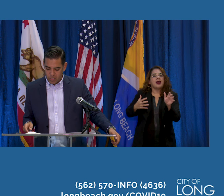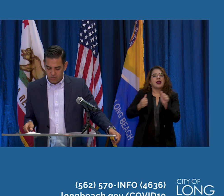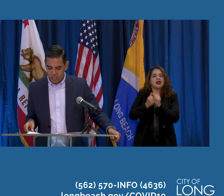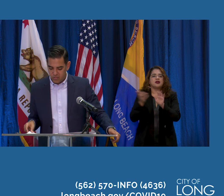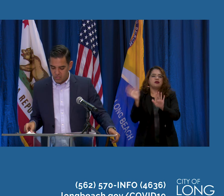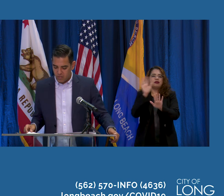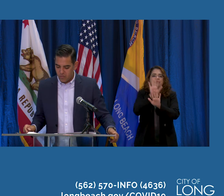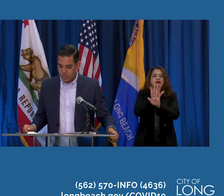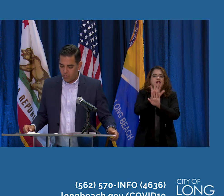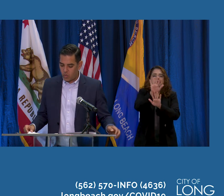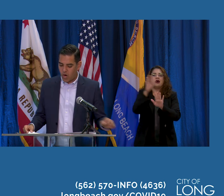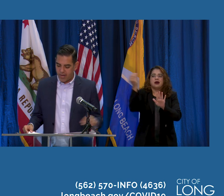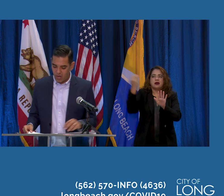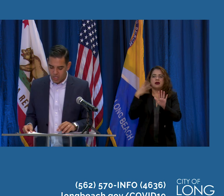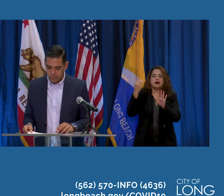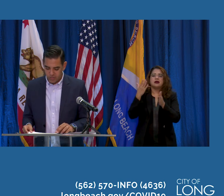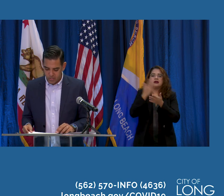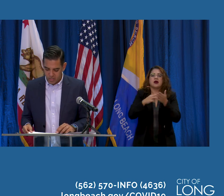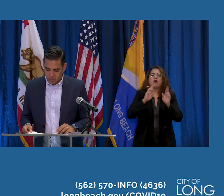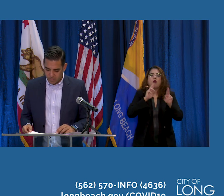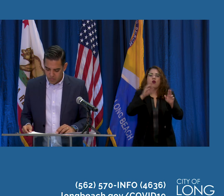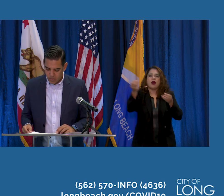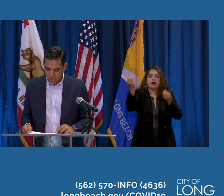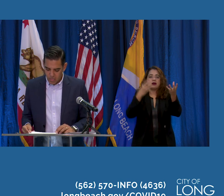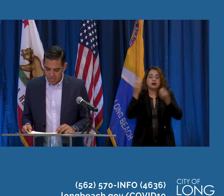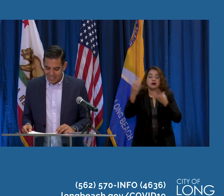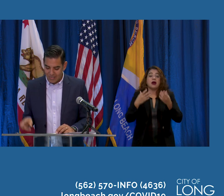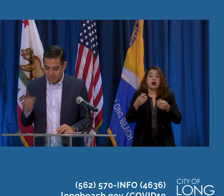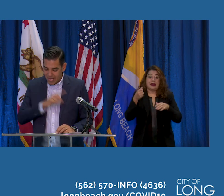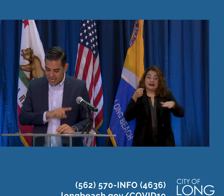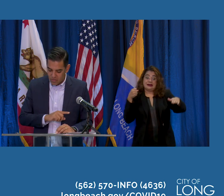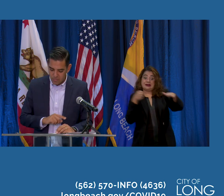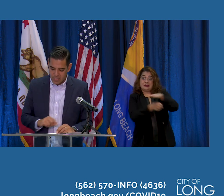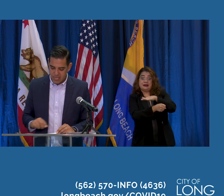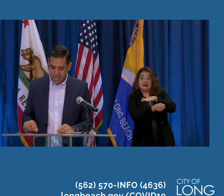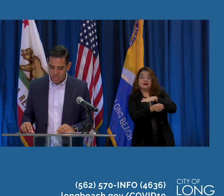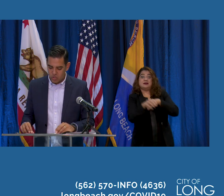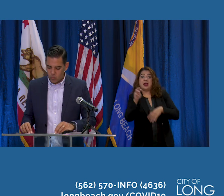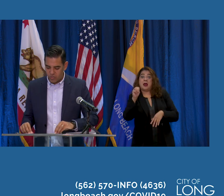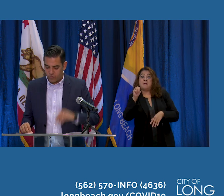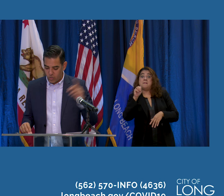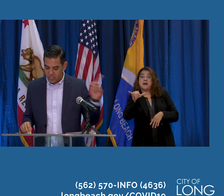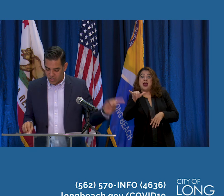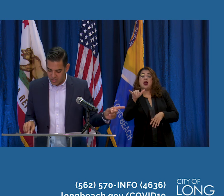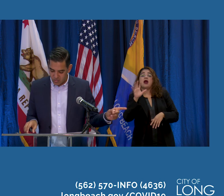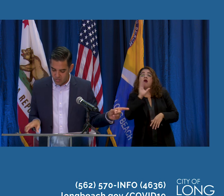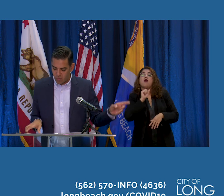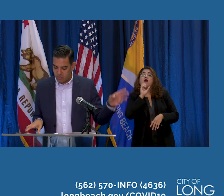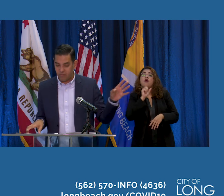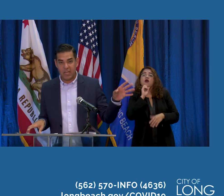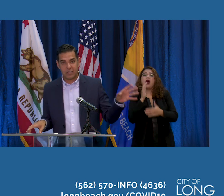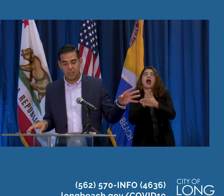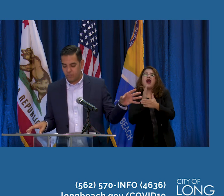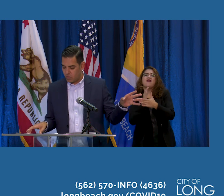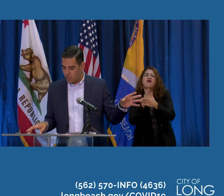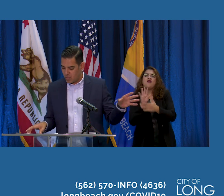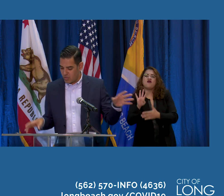illness that are requiring hospitalization. In May, the median age was 46 that was infected.